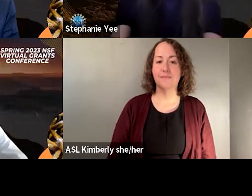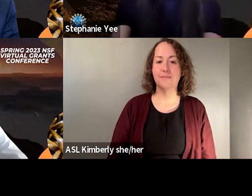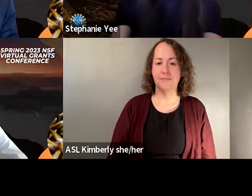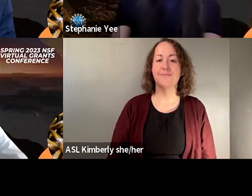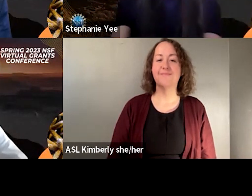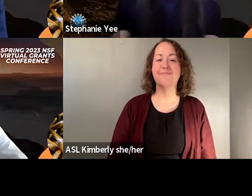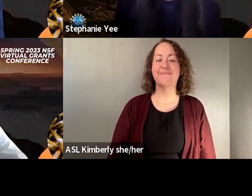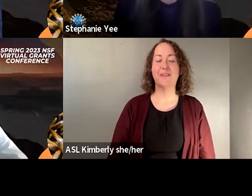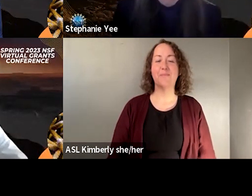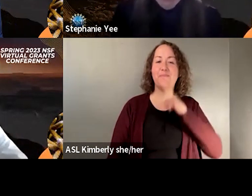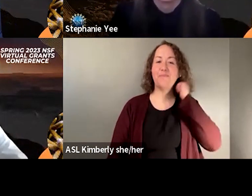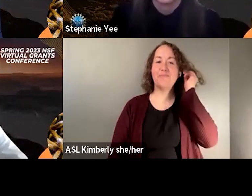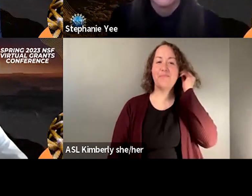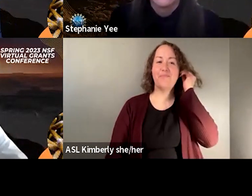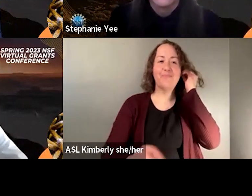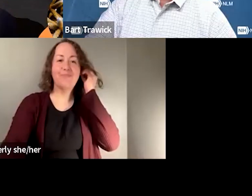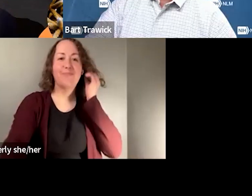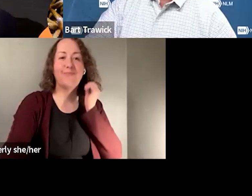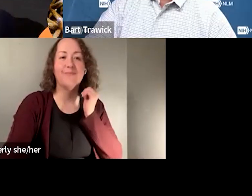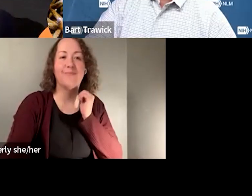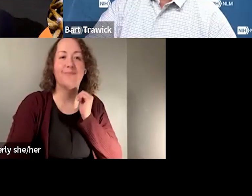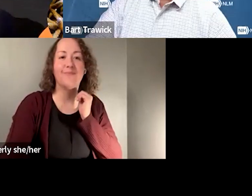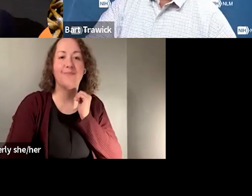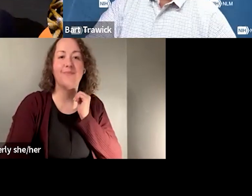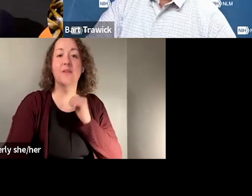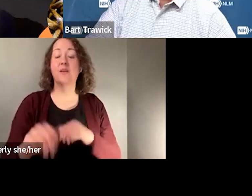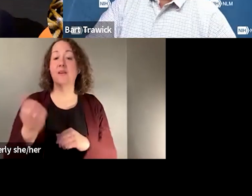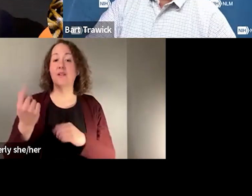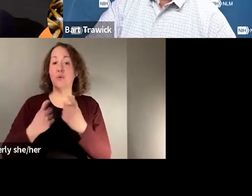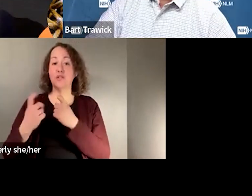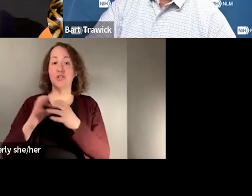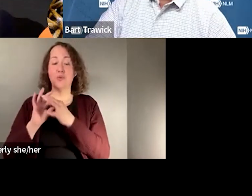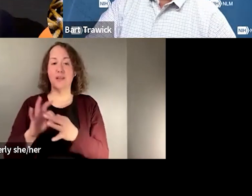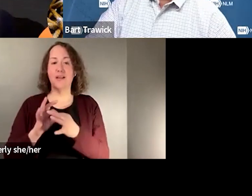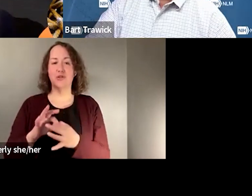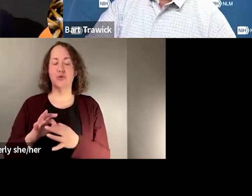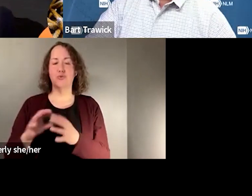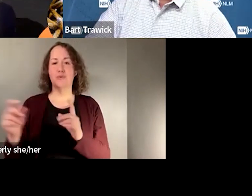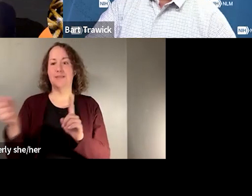Another -- I guess another question related to delegates was whether PIs should be mindful